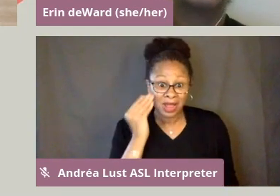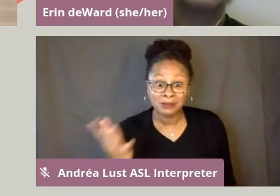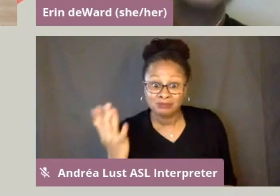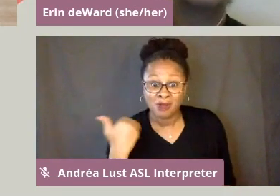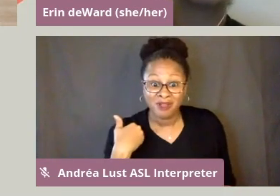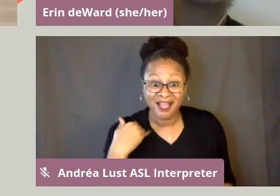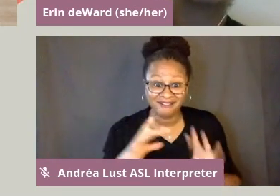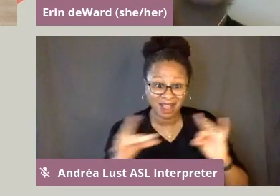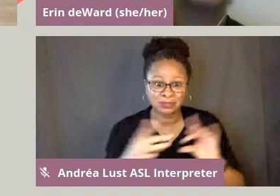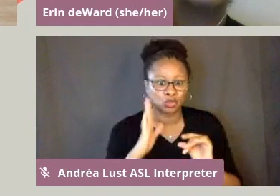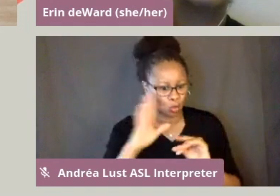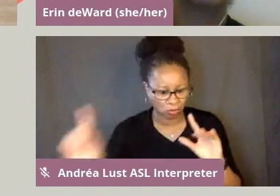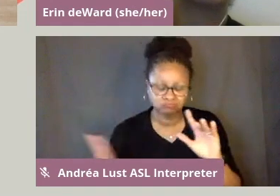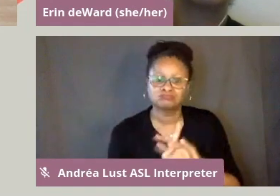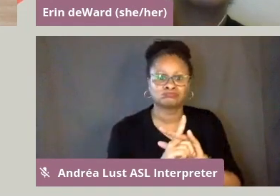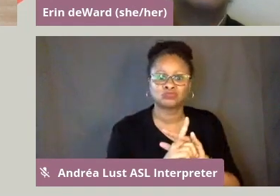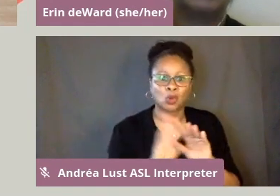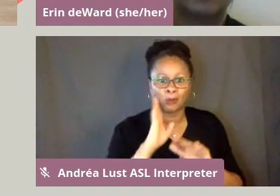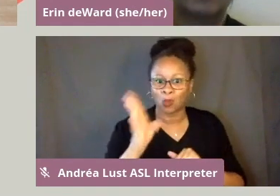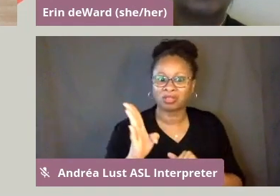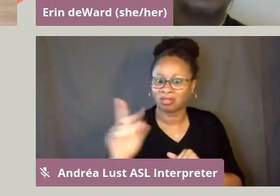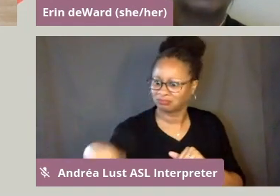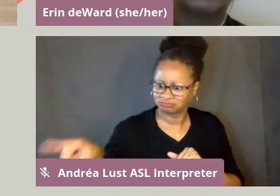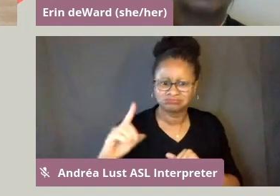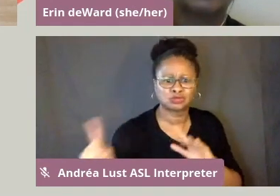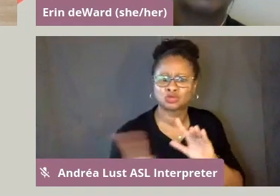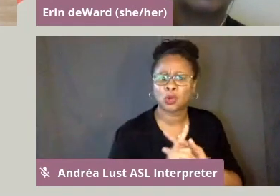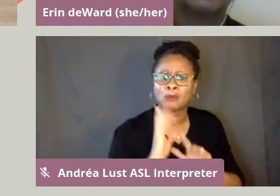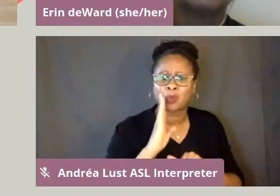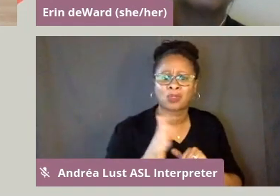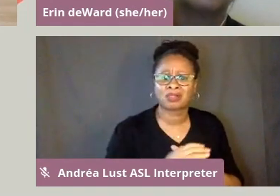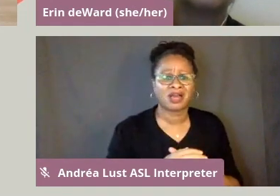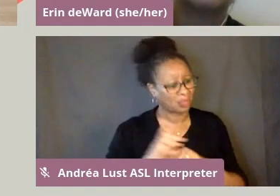You will get an audience of people who are reticent, maybe, to go to the theater.